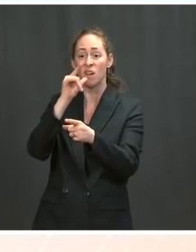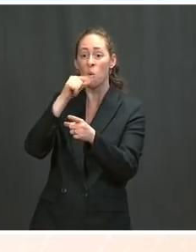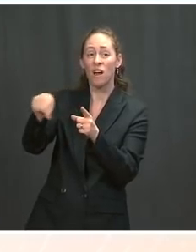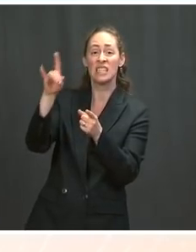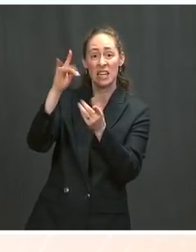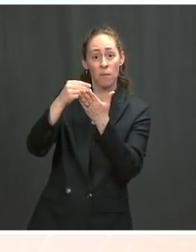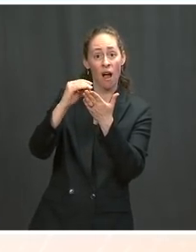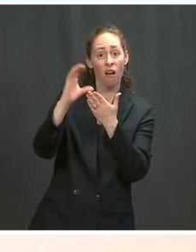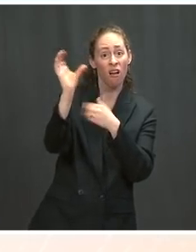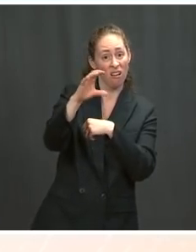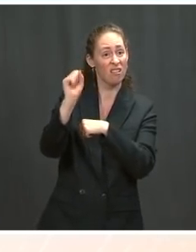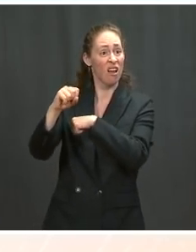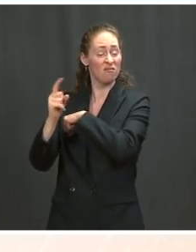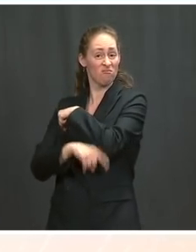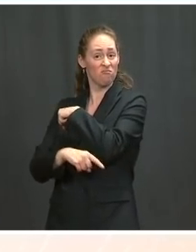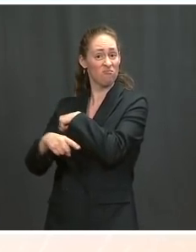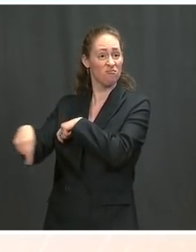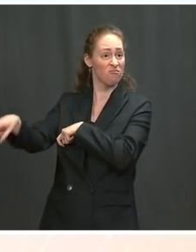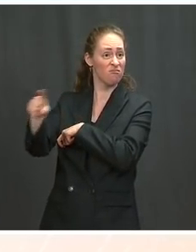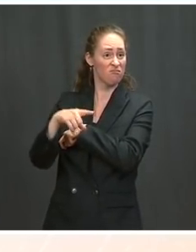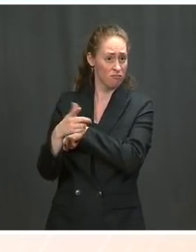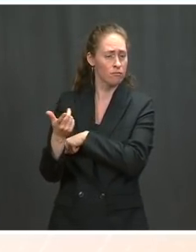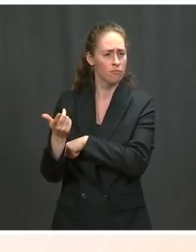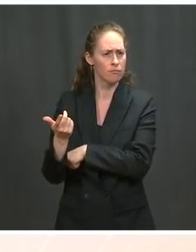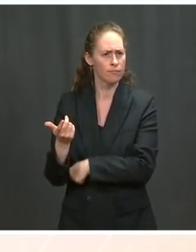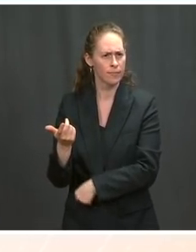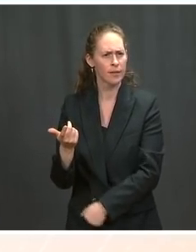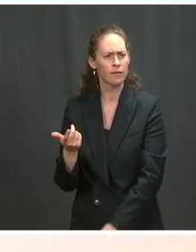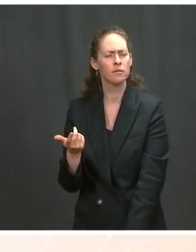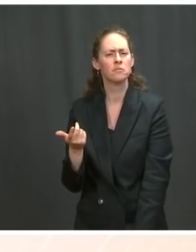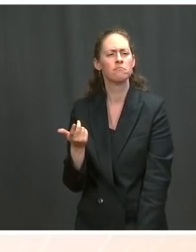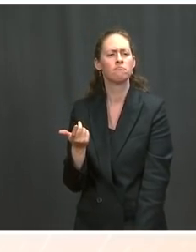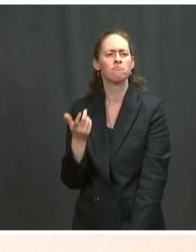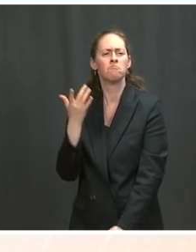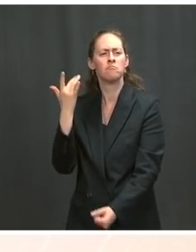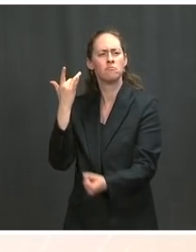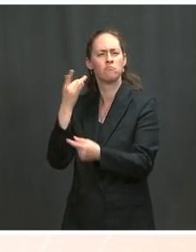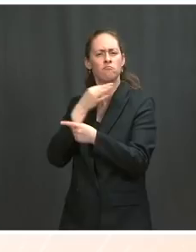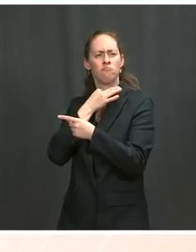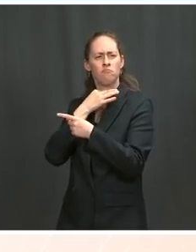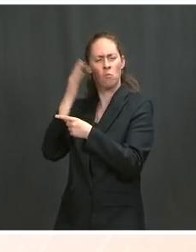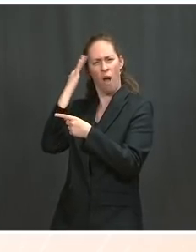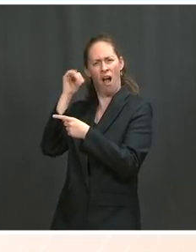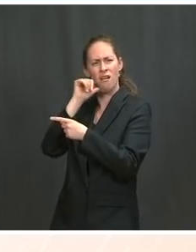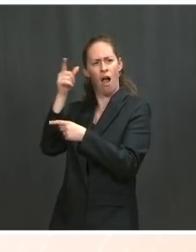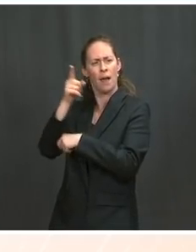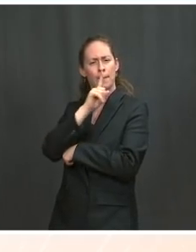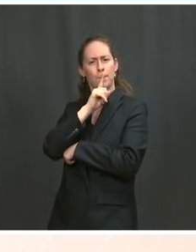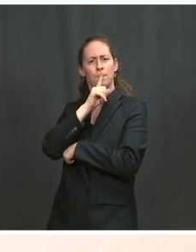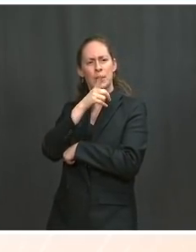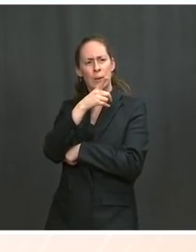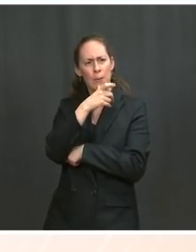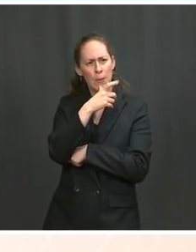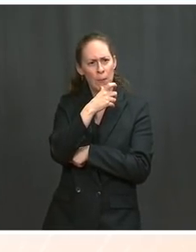in not calling them out if you know the answer to the question. Ms. Psaki: Well, David, I would say that it's the recommendation of the FBI